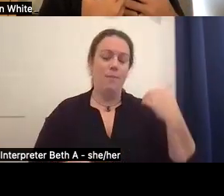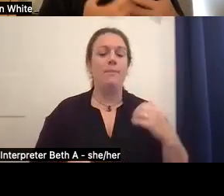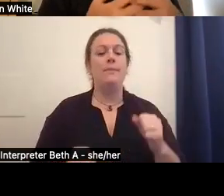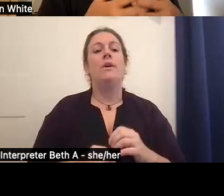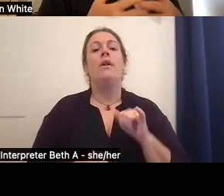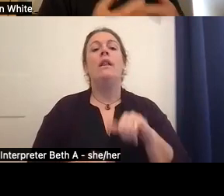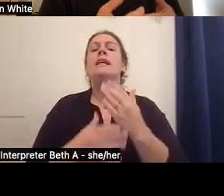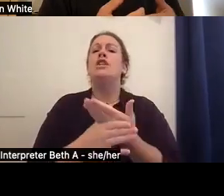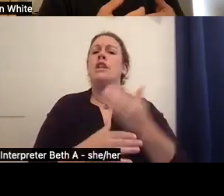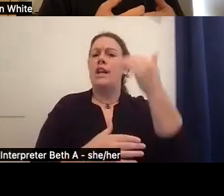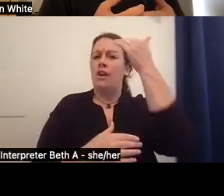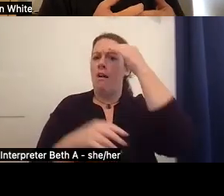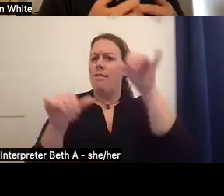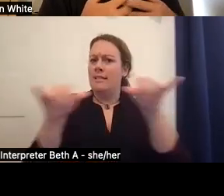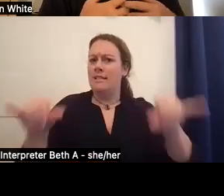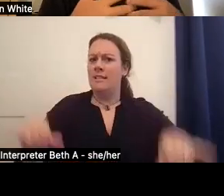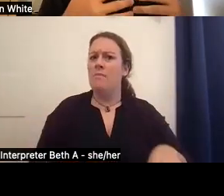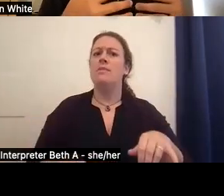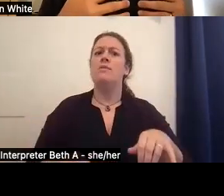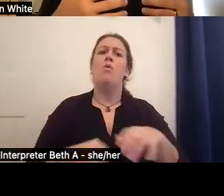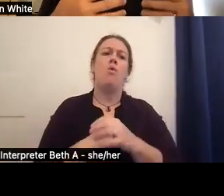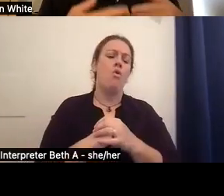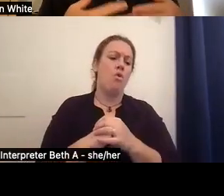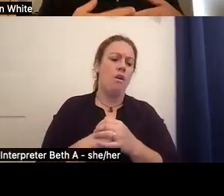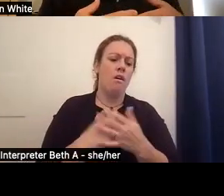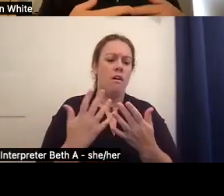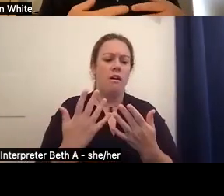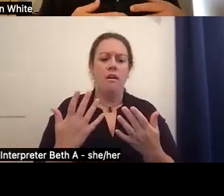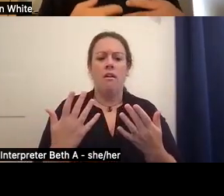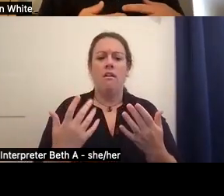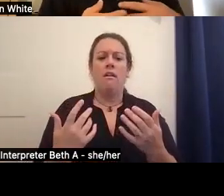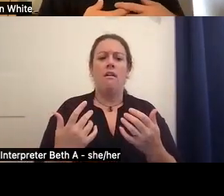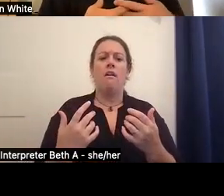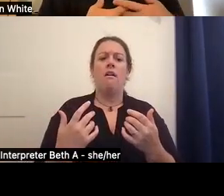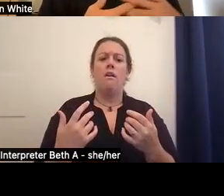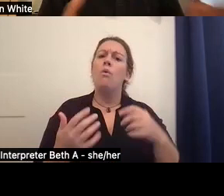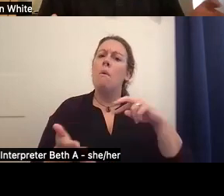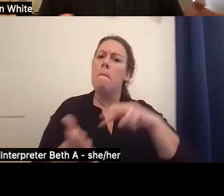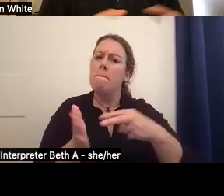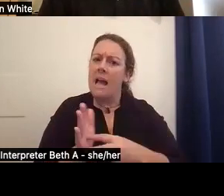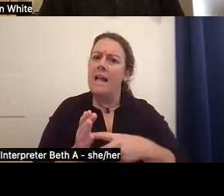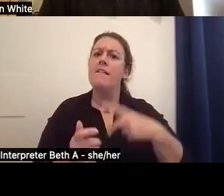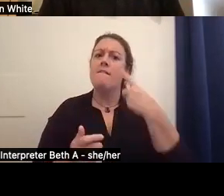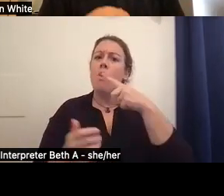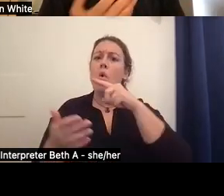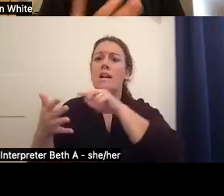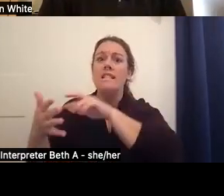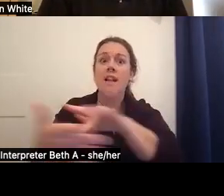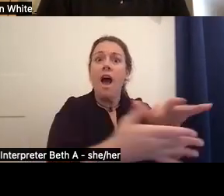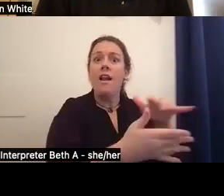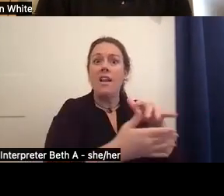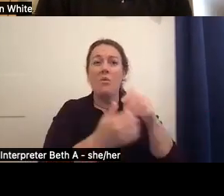not to just be studied in in closed quarters, but shared with everybody. This was how we were